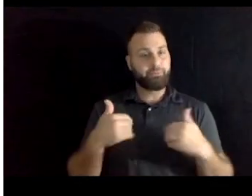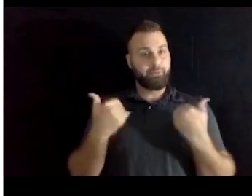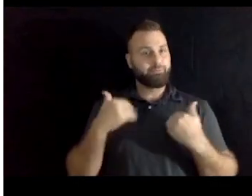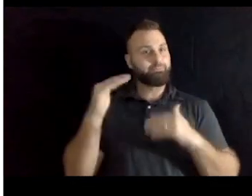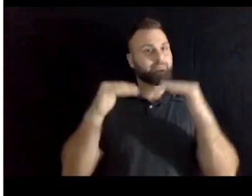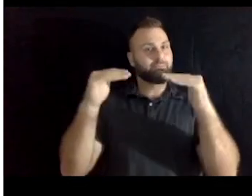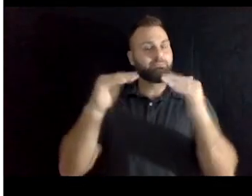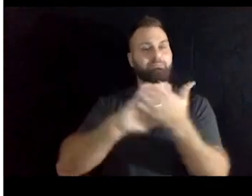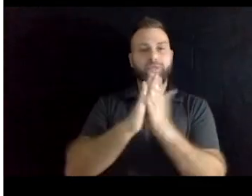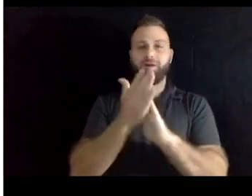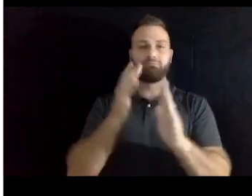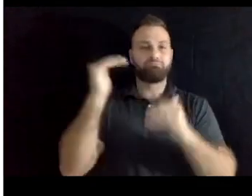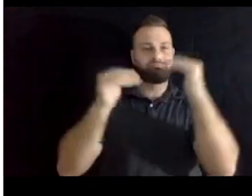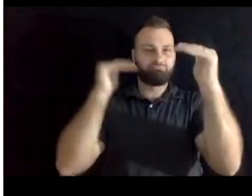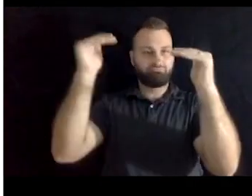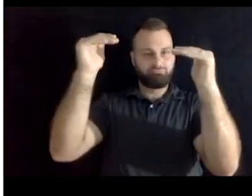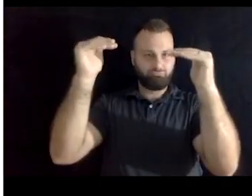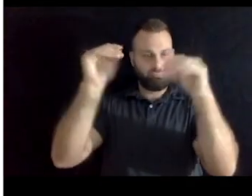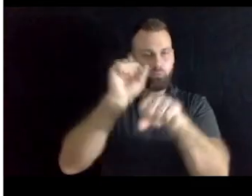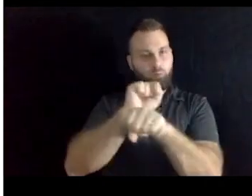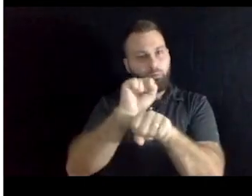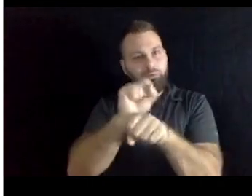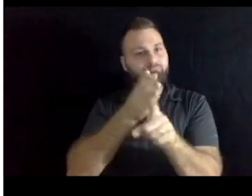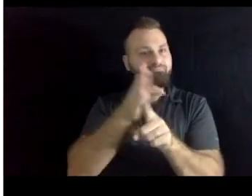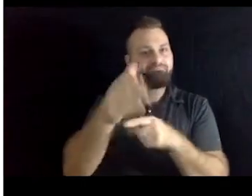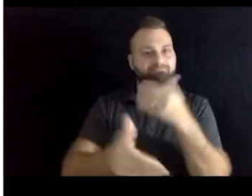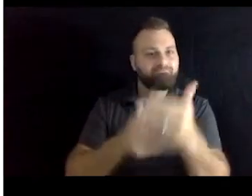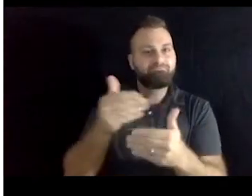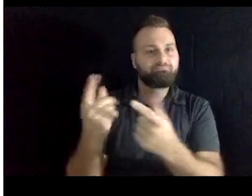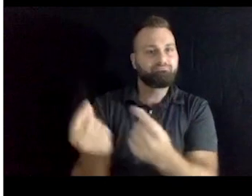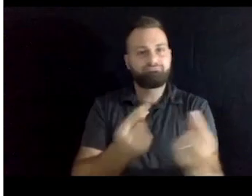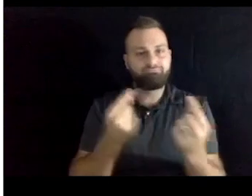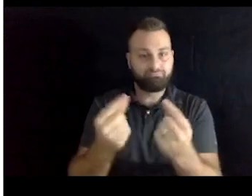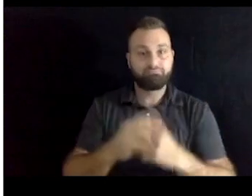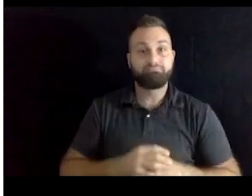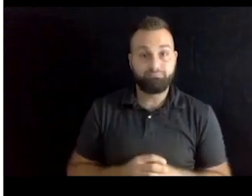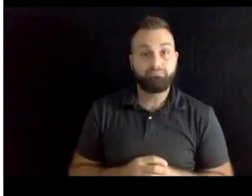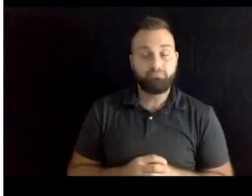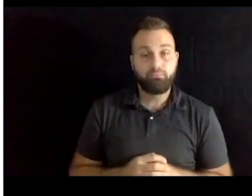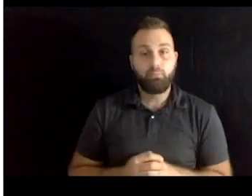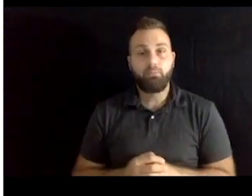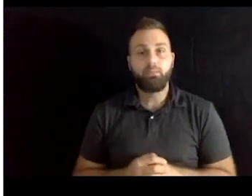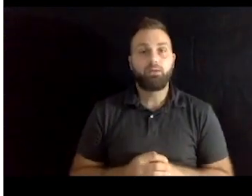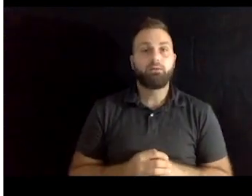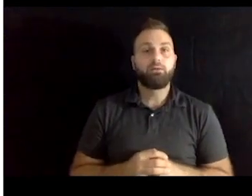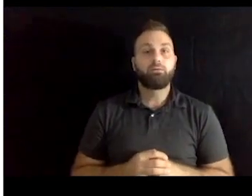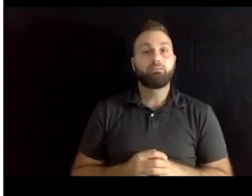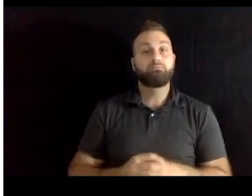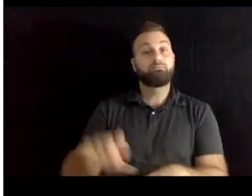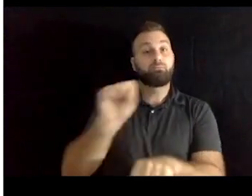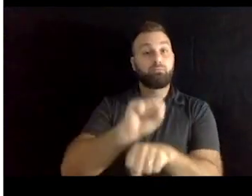and entering adult life and the adult workforce. So employment is important for everyone.